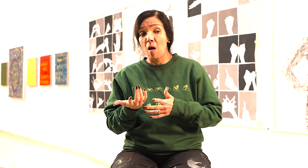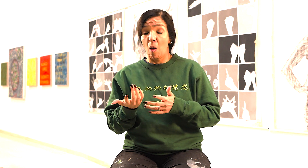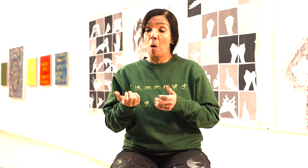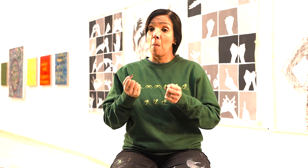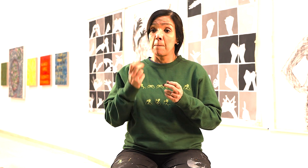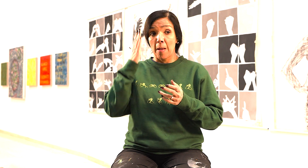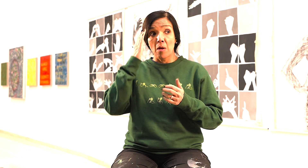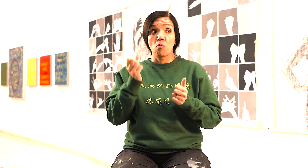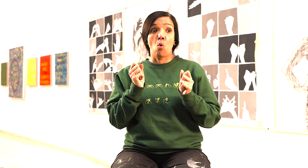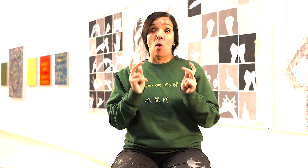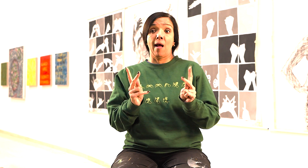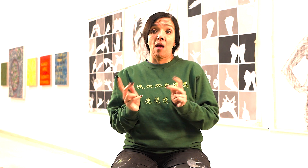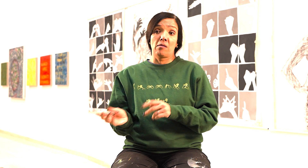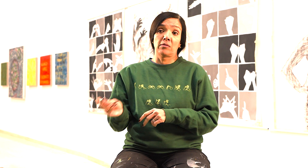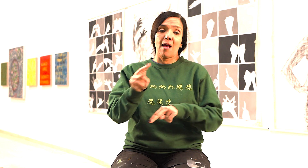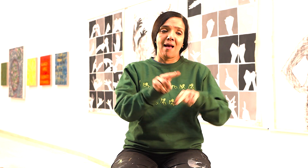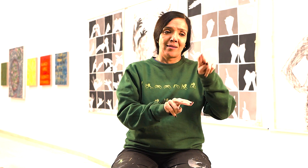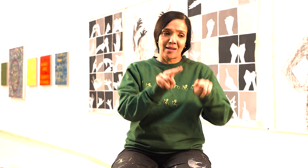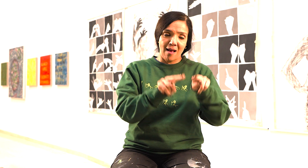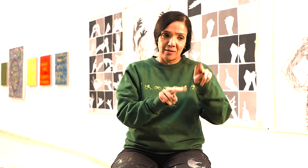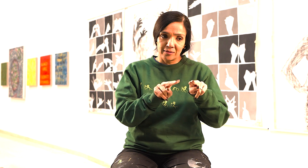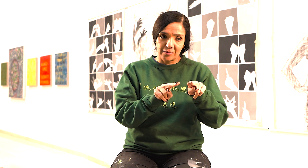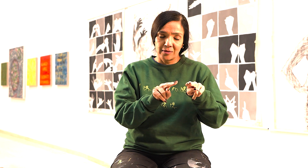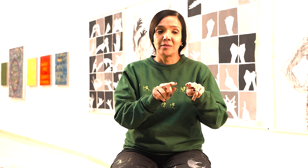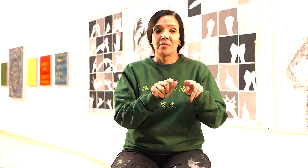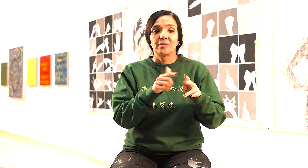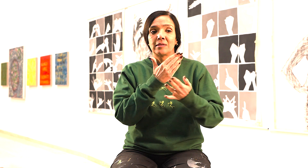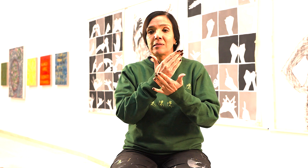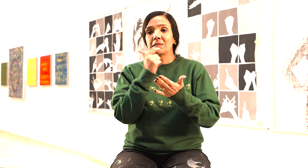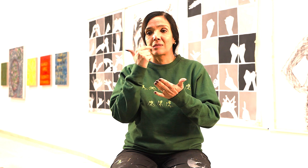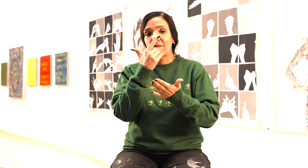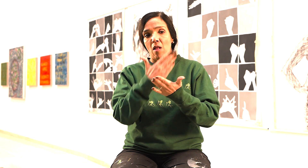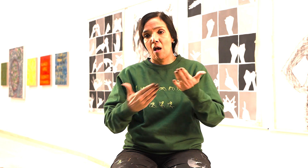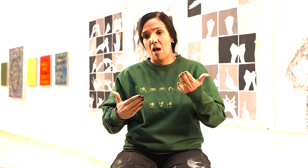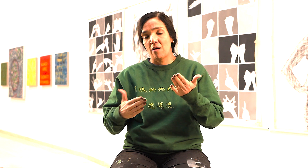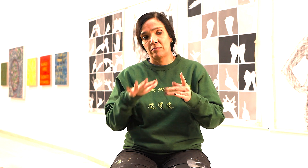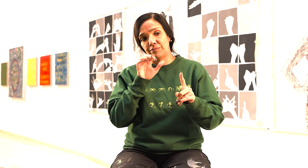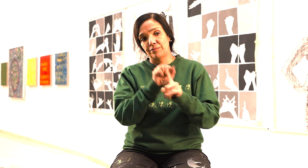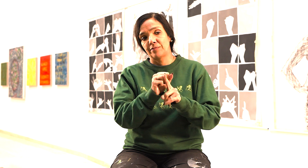and did an assessment-- assessed me, thinking I had a neurological problem--